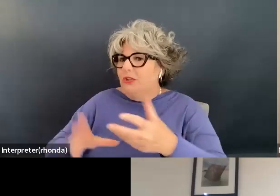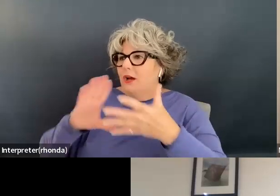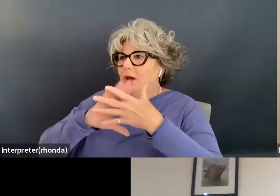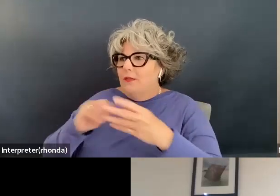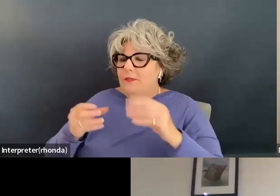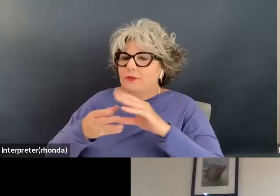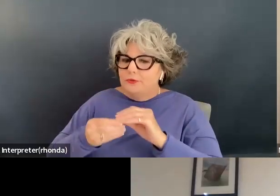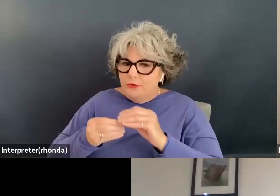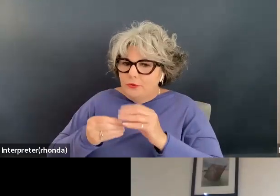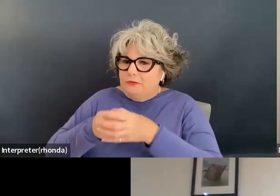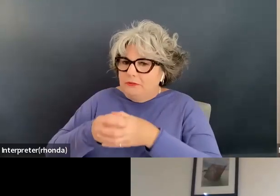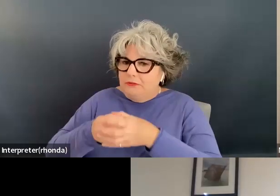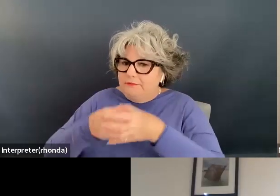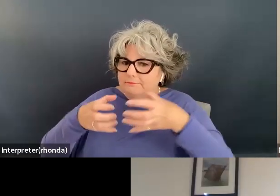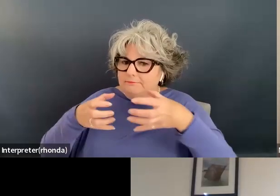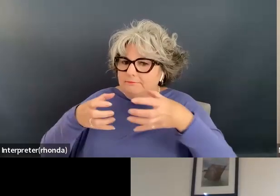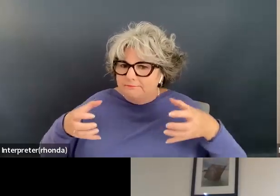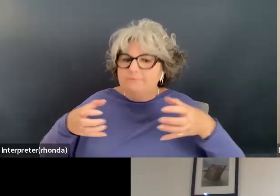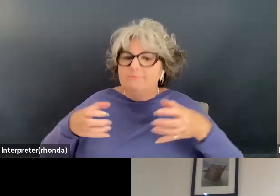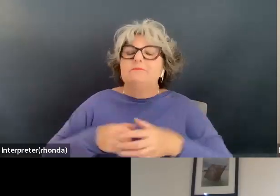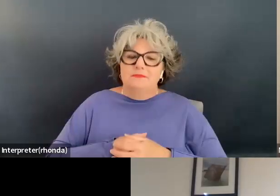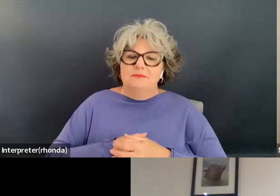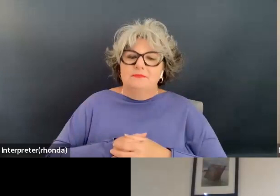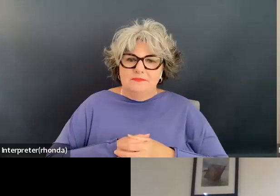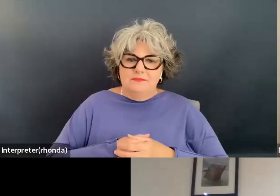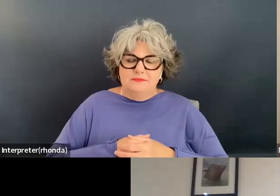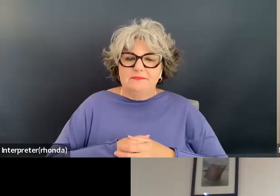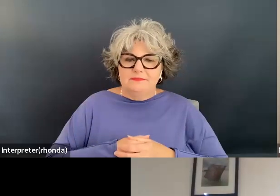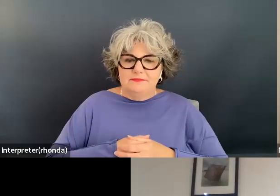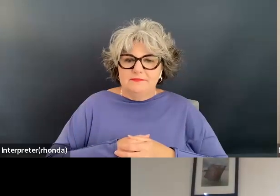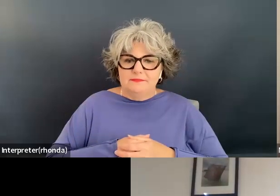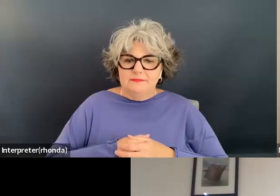So they were like the fourth and fifths audience of this story.